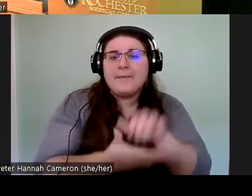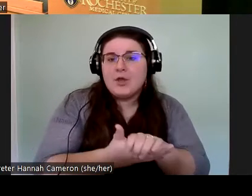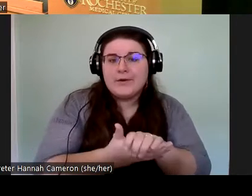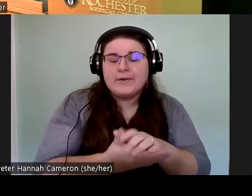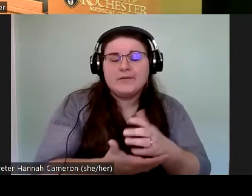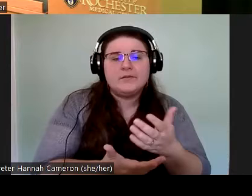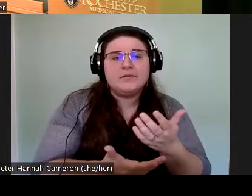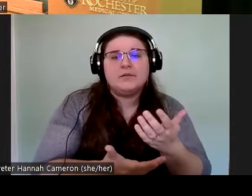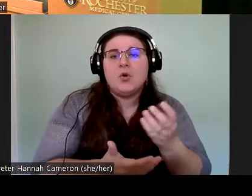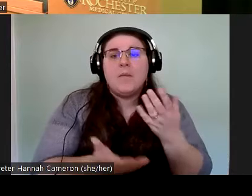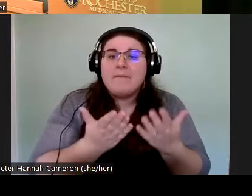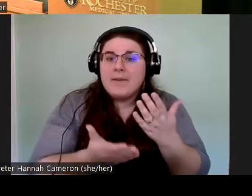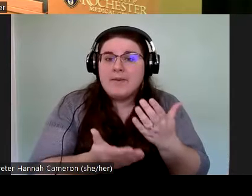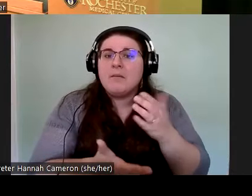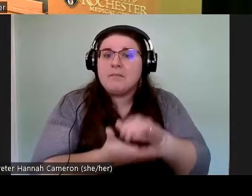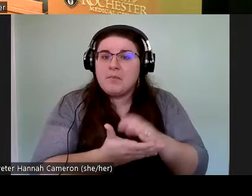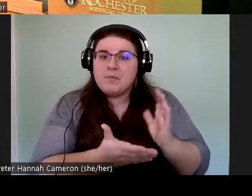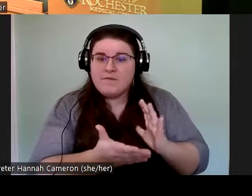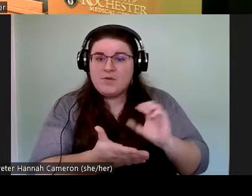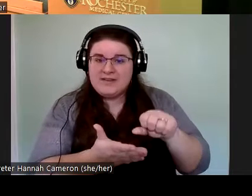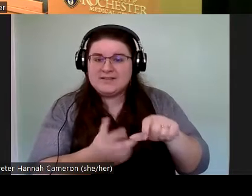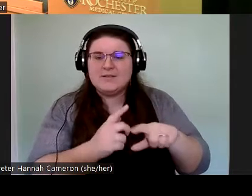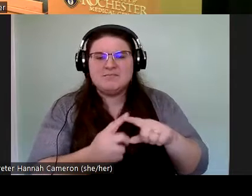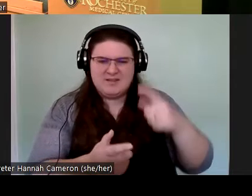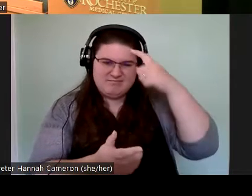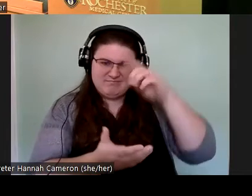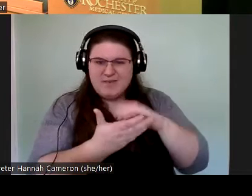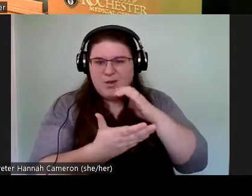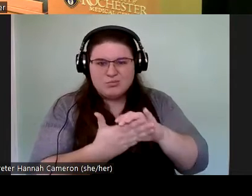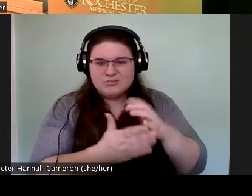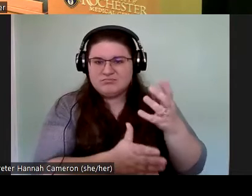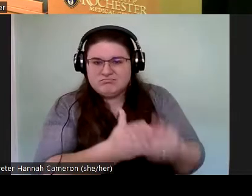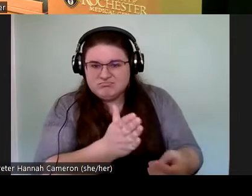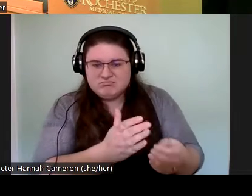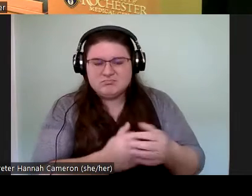widowed or divorced um and and they're forced to kind of live alone in a sense which some people